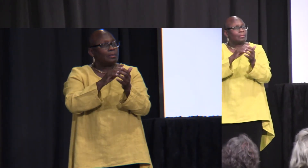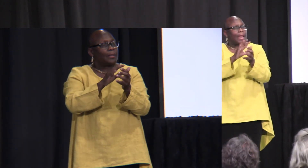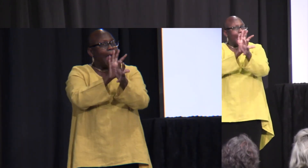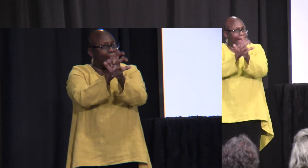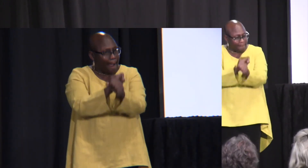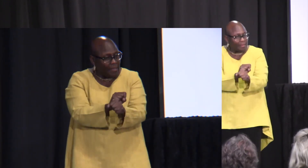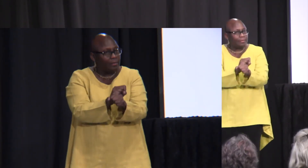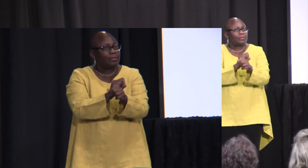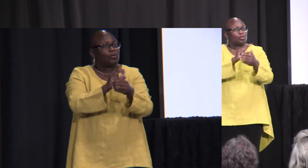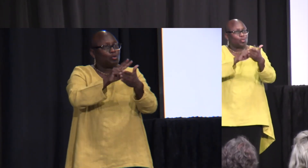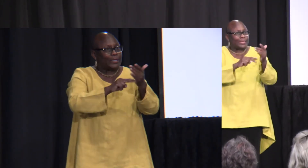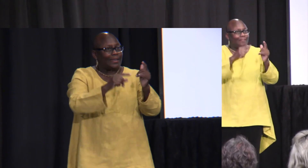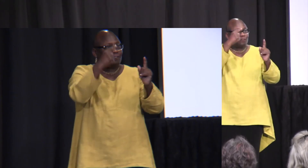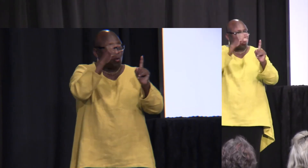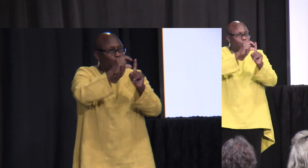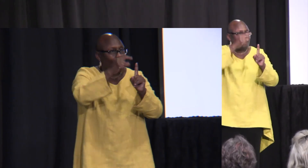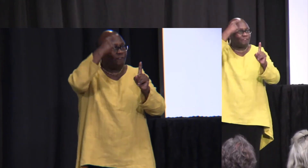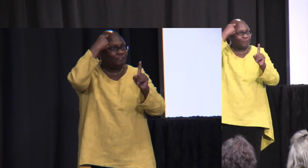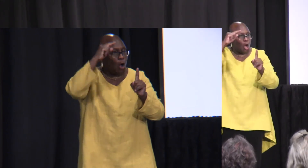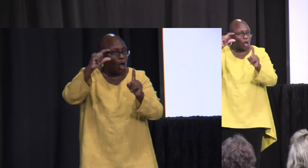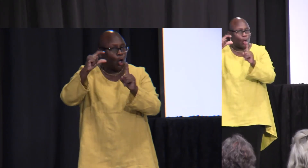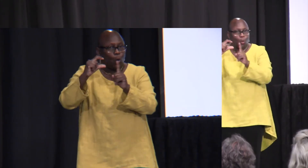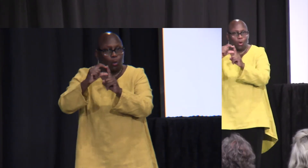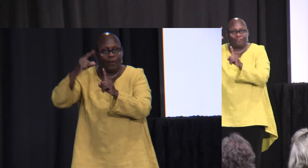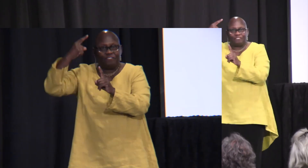but it's going to be published next year in the spring.